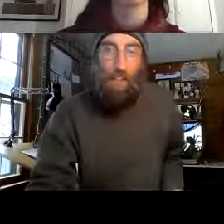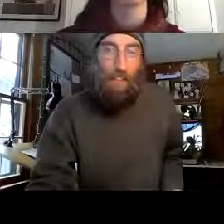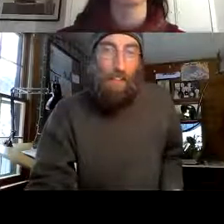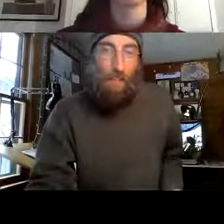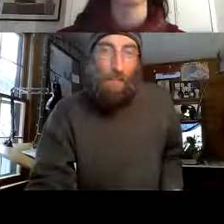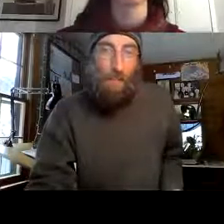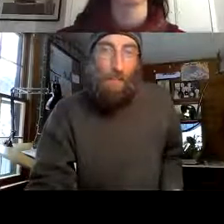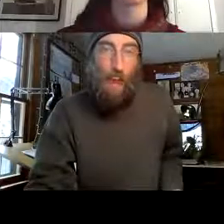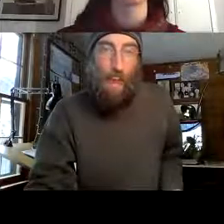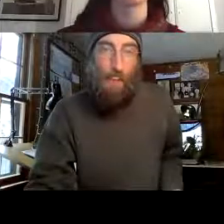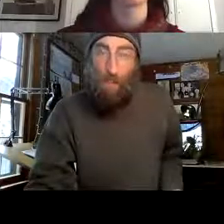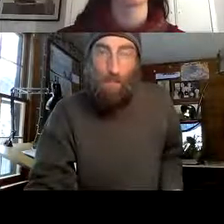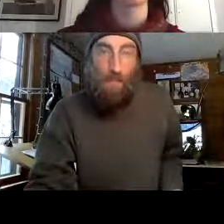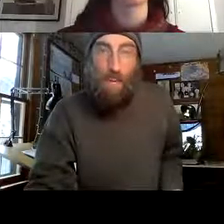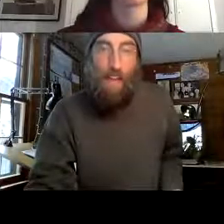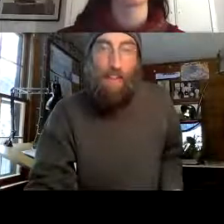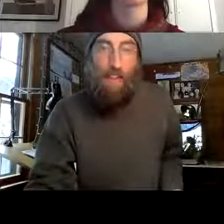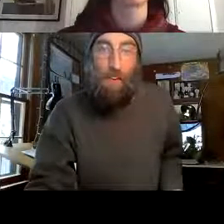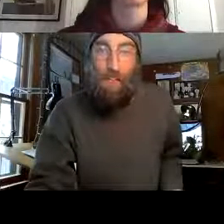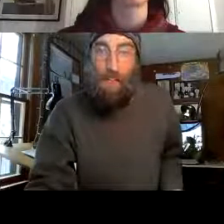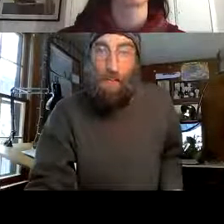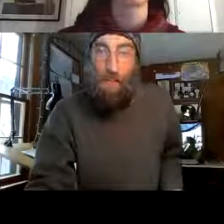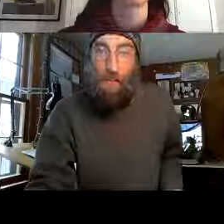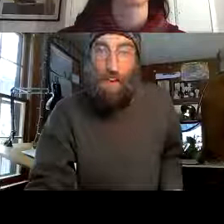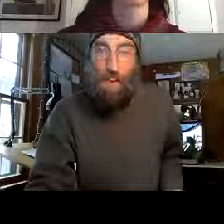Uh, so those stoves had, those tents had stoves in them,